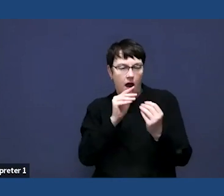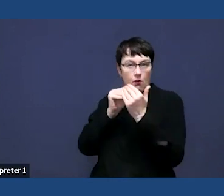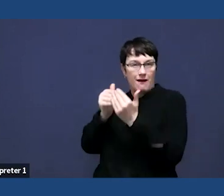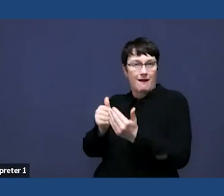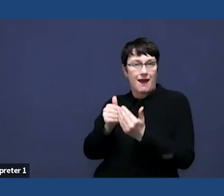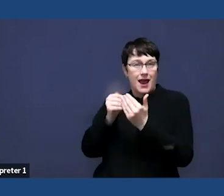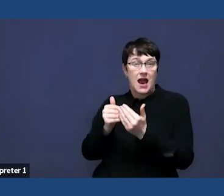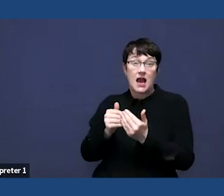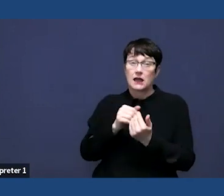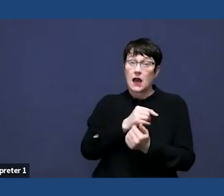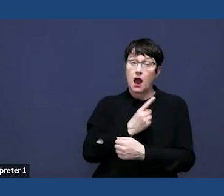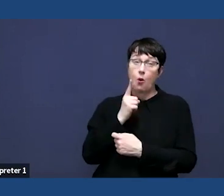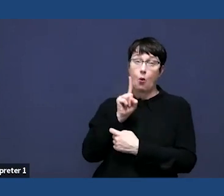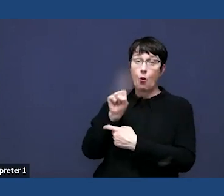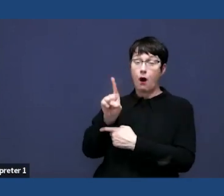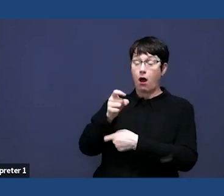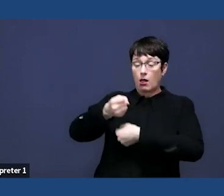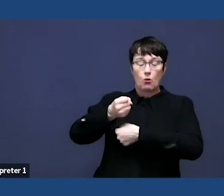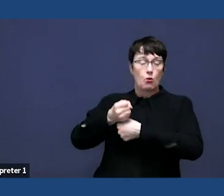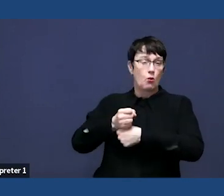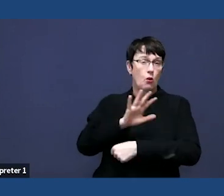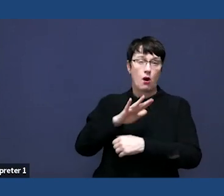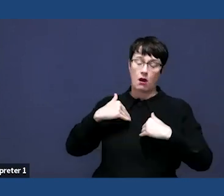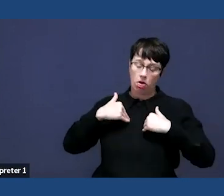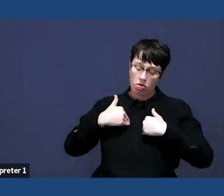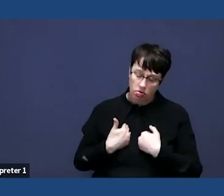the things that we're actually doing and putting into practice.